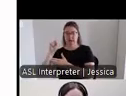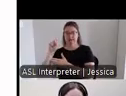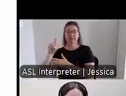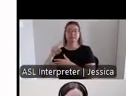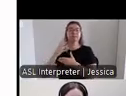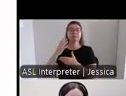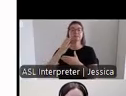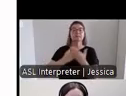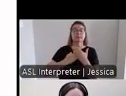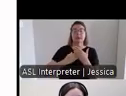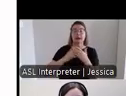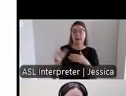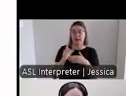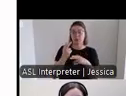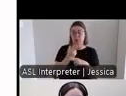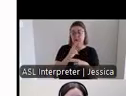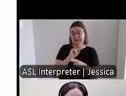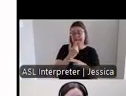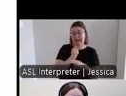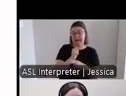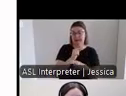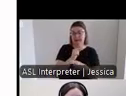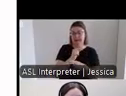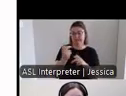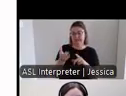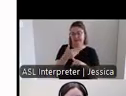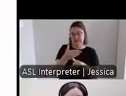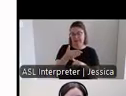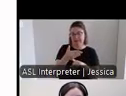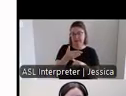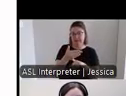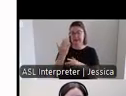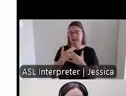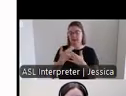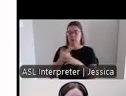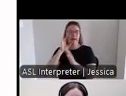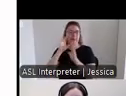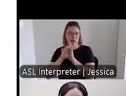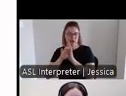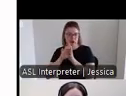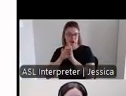use text-based custom flags, while others use image-based resource icons,